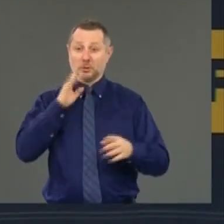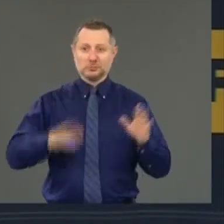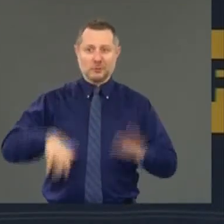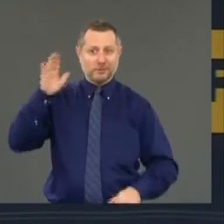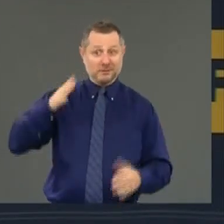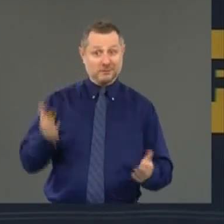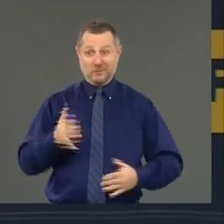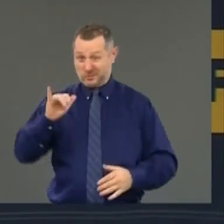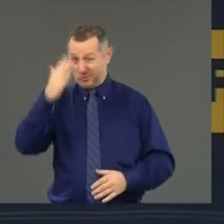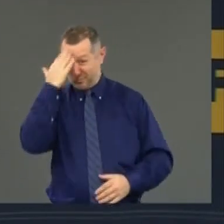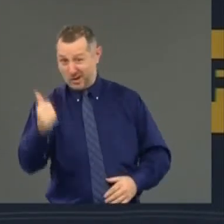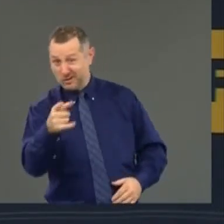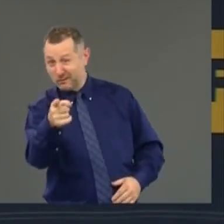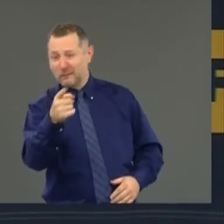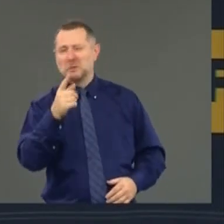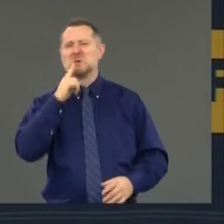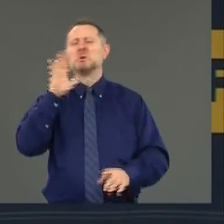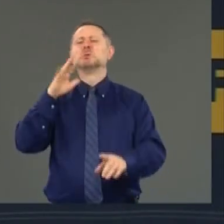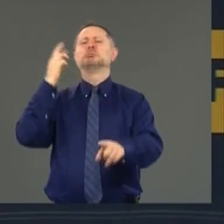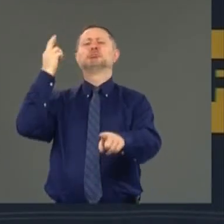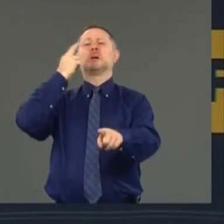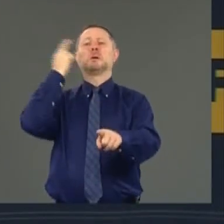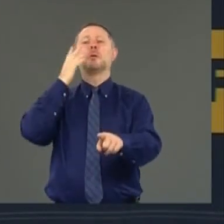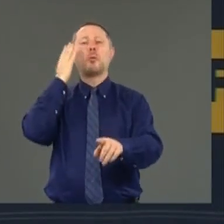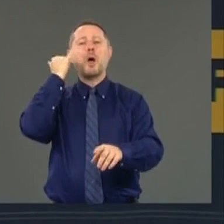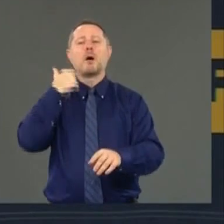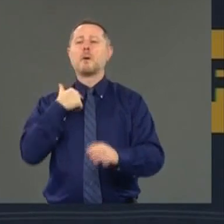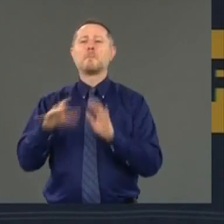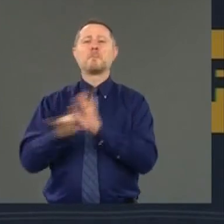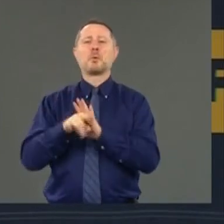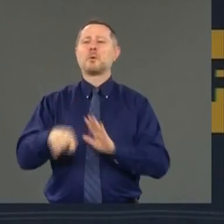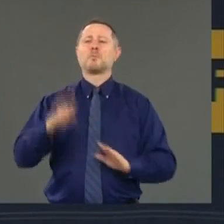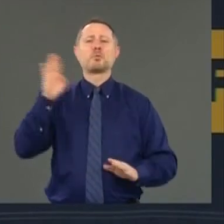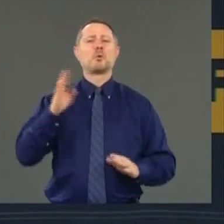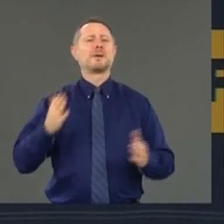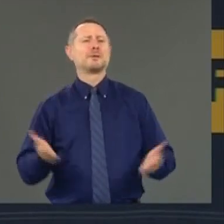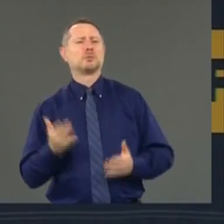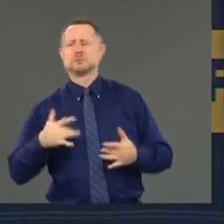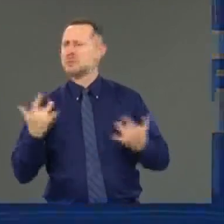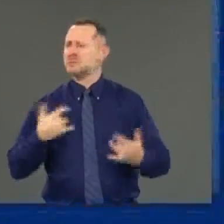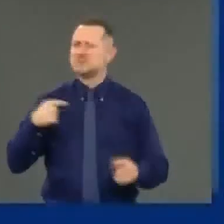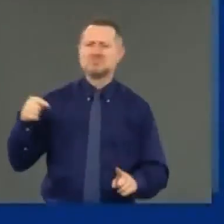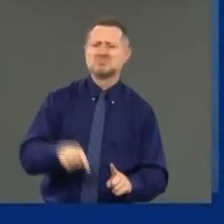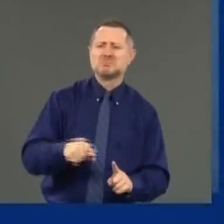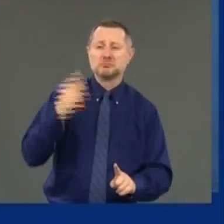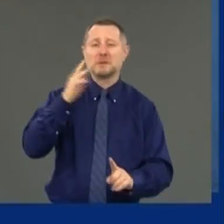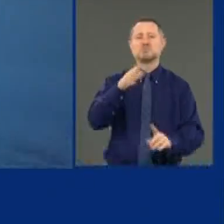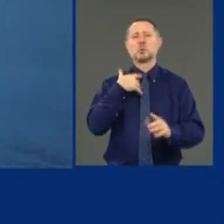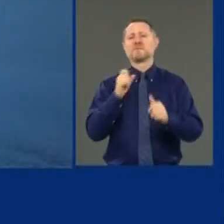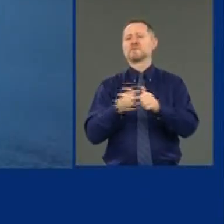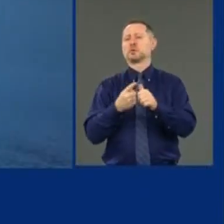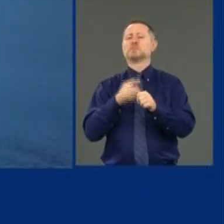I SPENT A LOT OF TIME HERE. IT IS A PLEASURE TO BE BACK. YOU'LL UNDERSTAND WHY WE ARE IN BROOKLYN IN A MOMENT. LET'S TALK ABOUT WHERE WE ARE